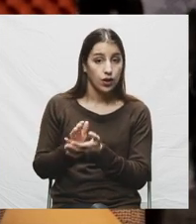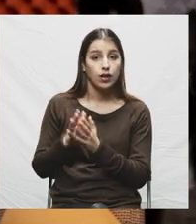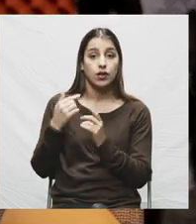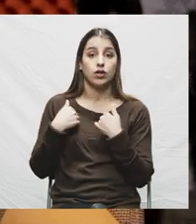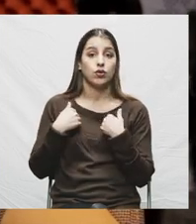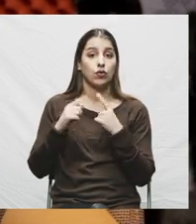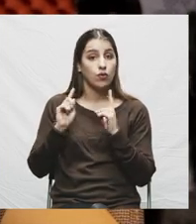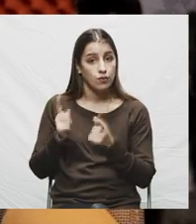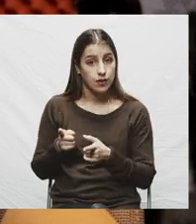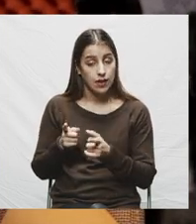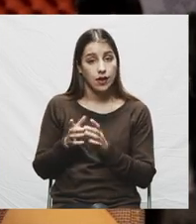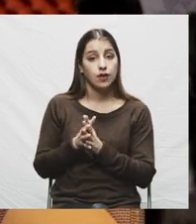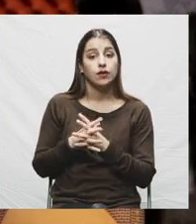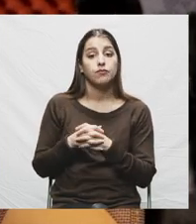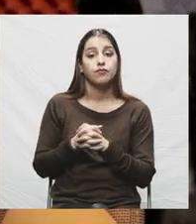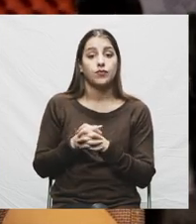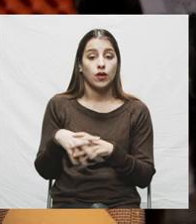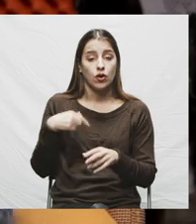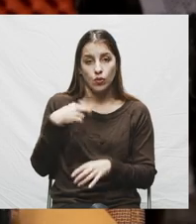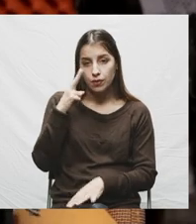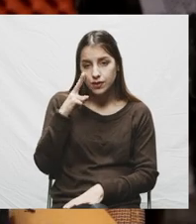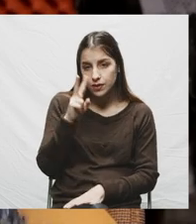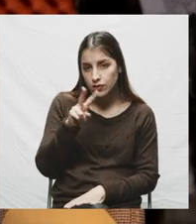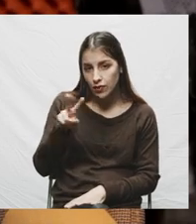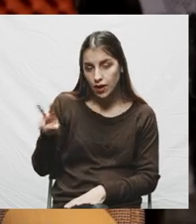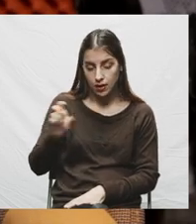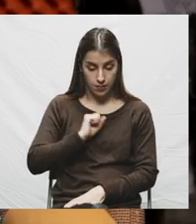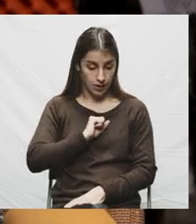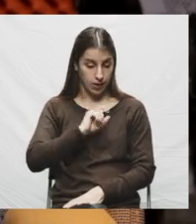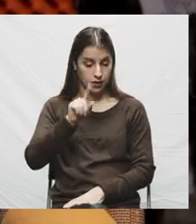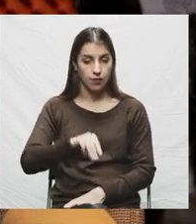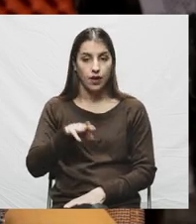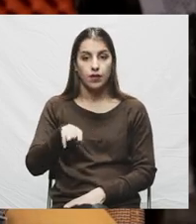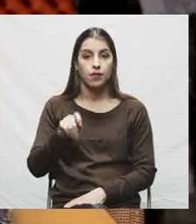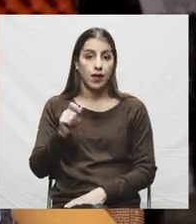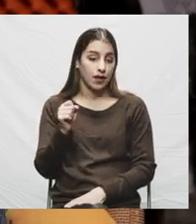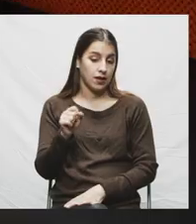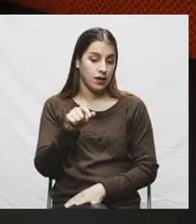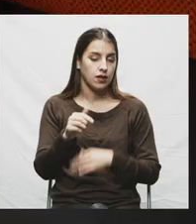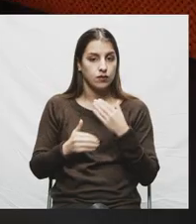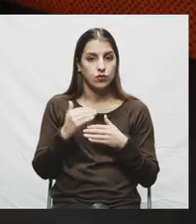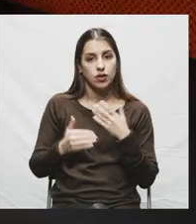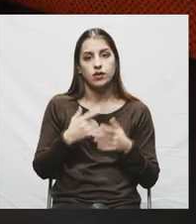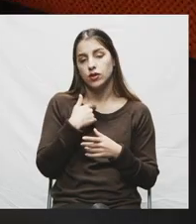and… I applied it to “O Rei no Exílio” while, simultaneously, observing me and Meg, through that process.